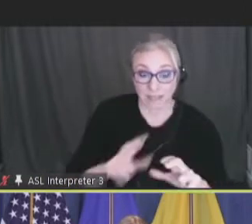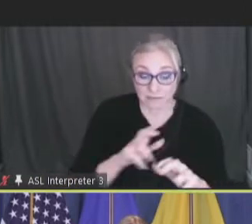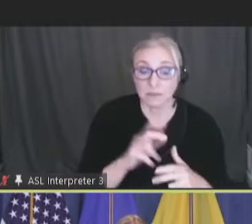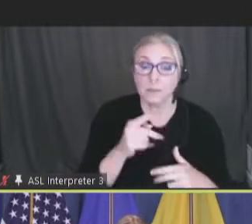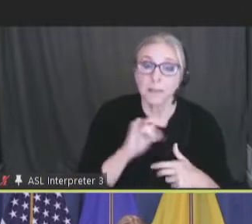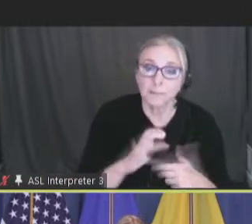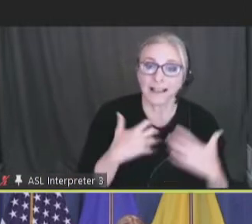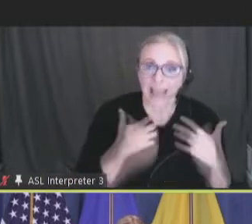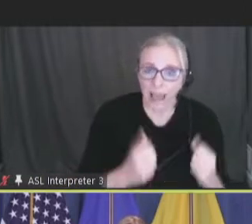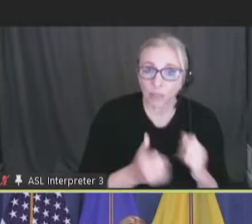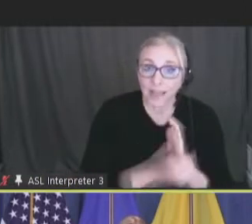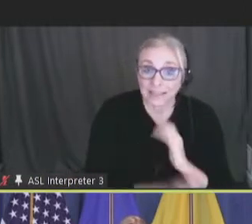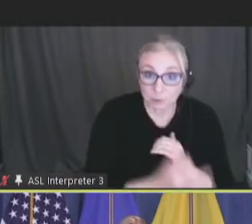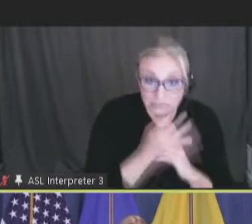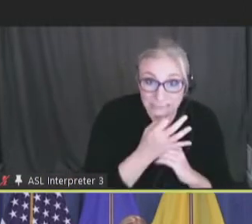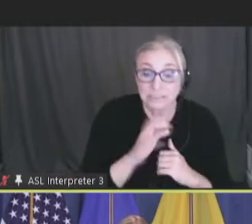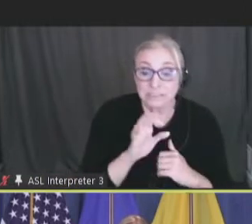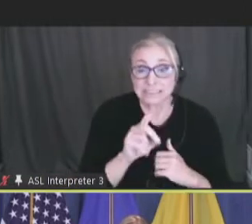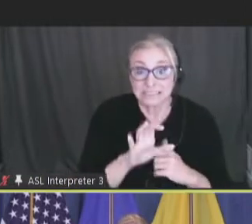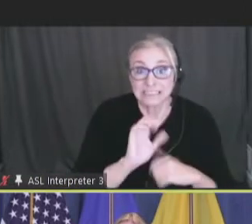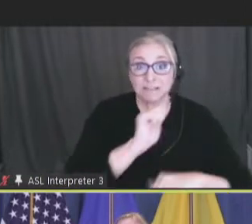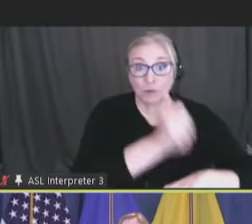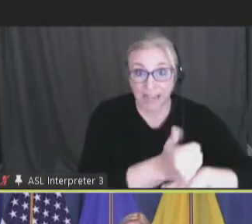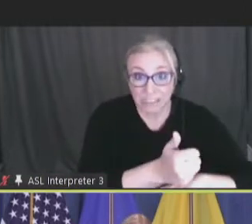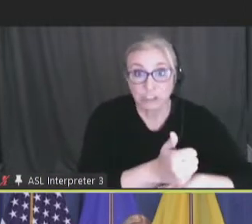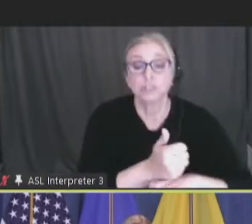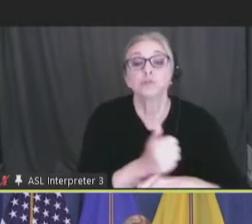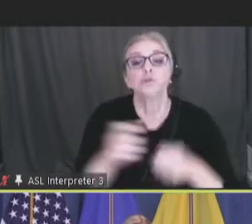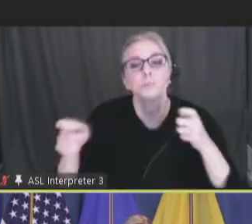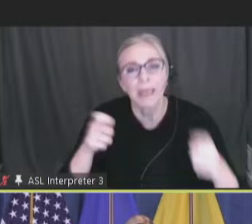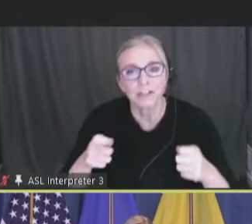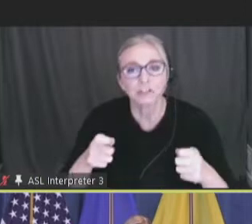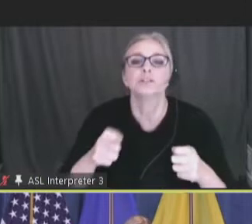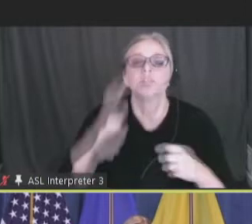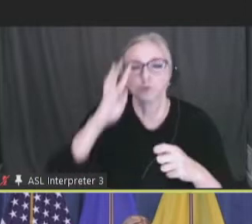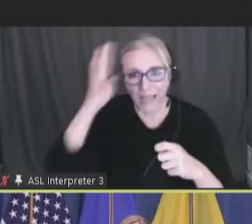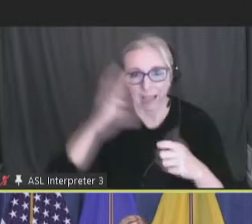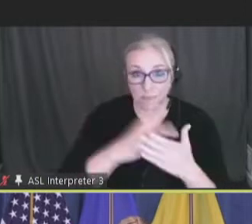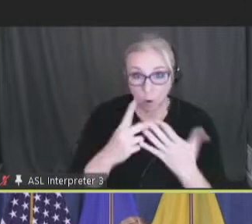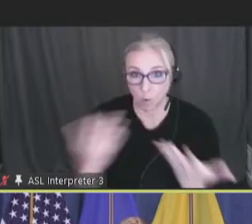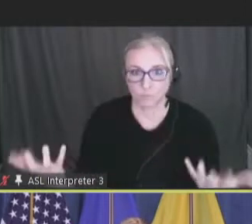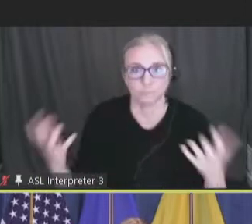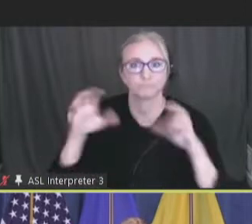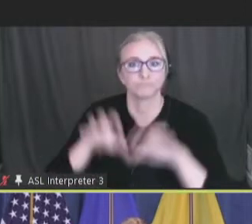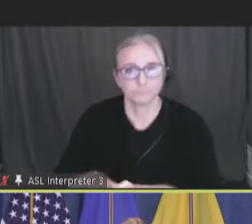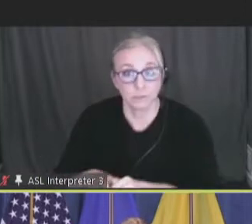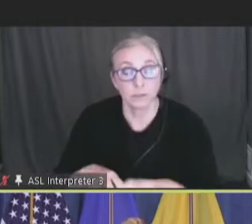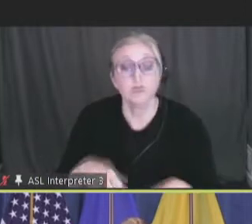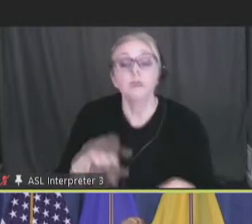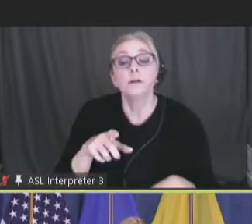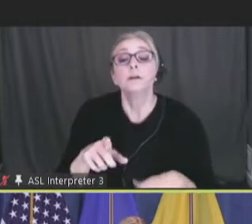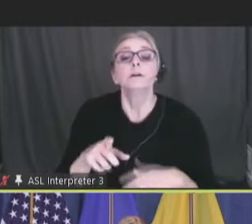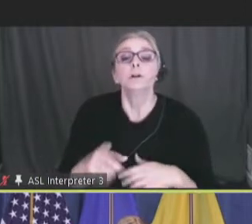and the CDC Foundation to create and manage the program. There were two overarching project goals.